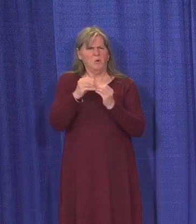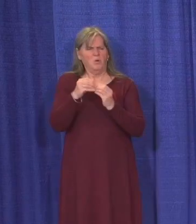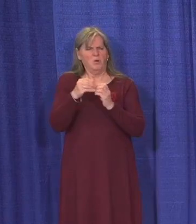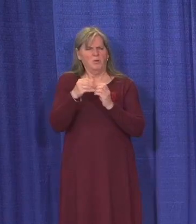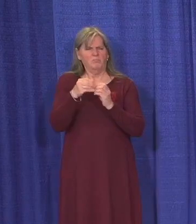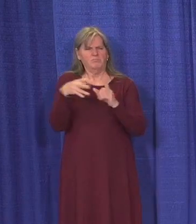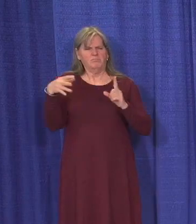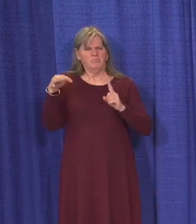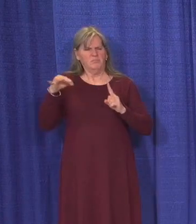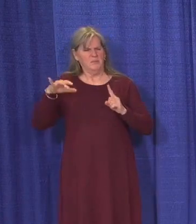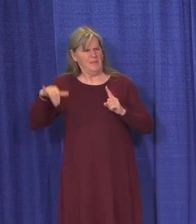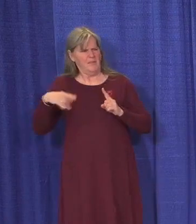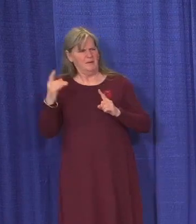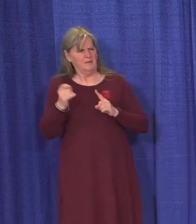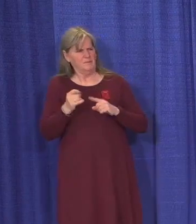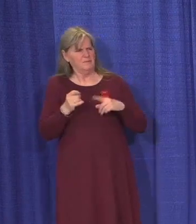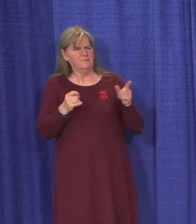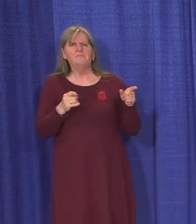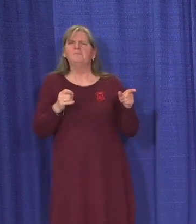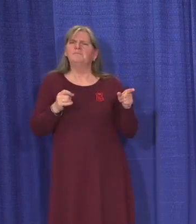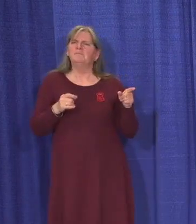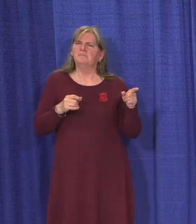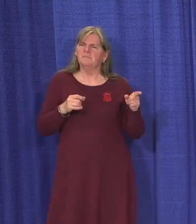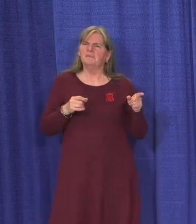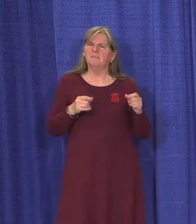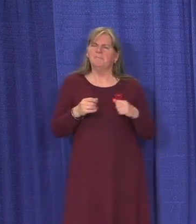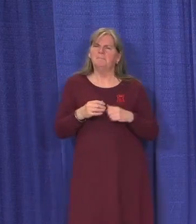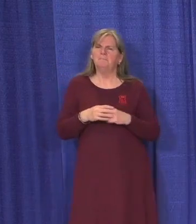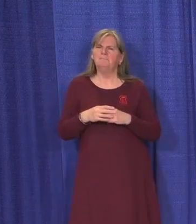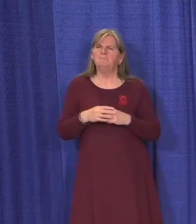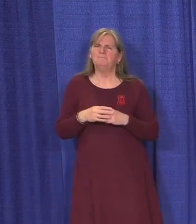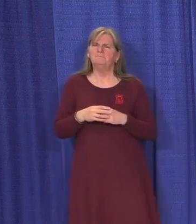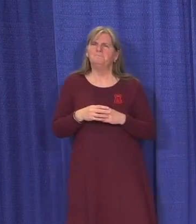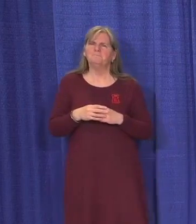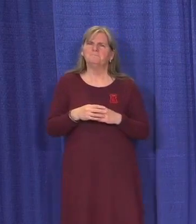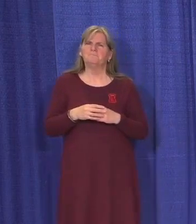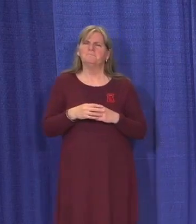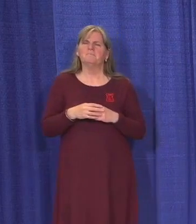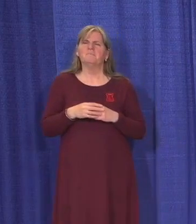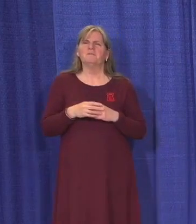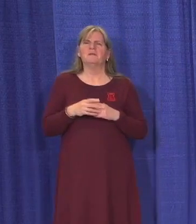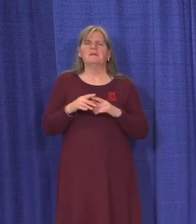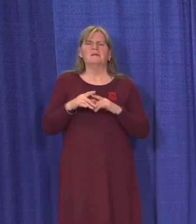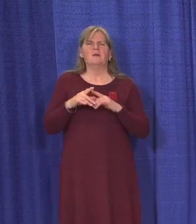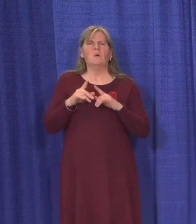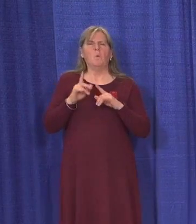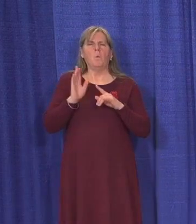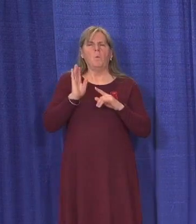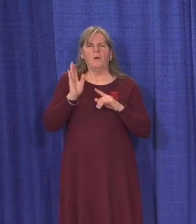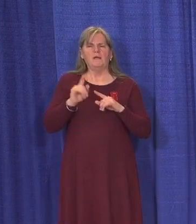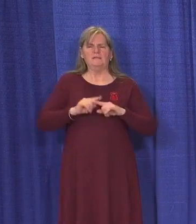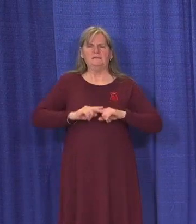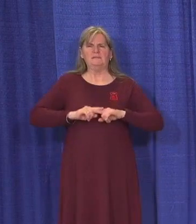premier silver Doctor Hanley. Do you have any description of